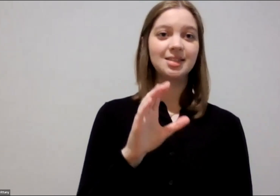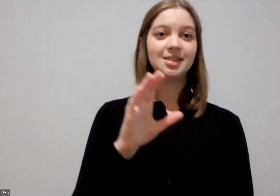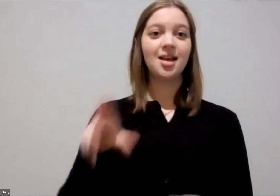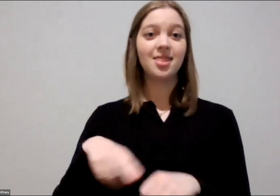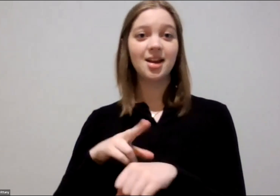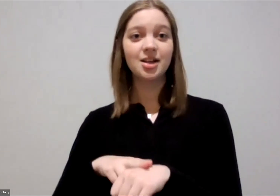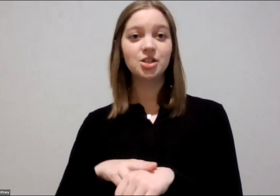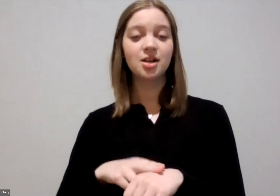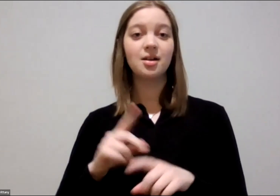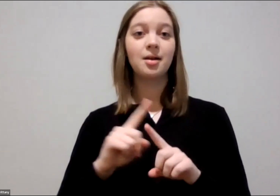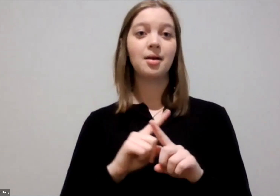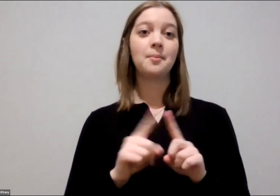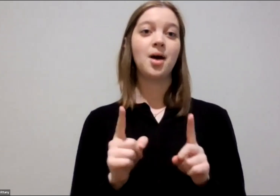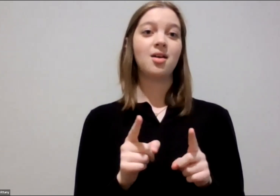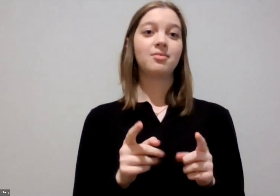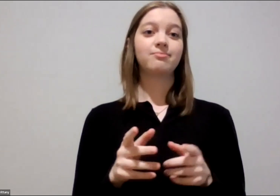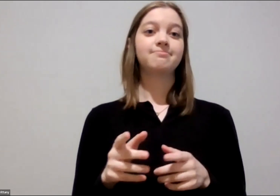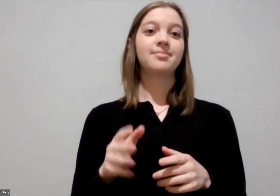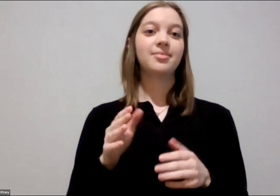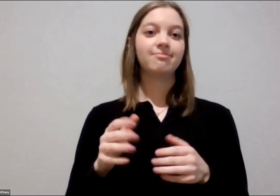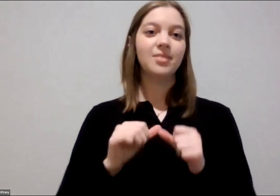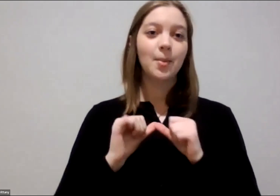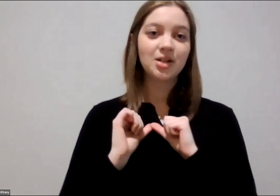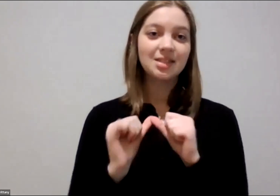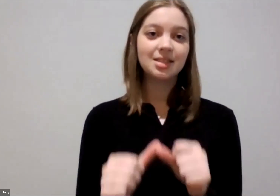On the nation, but because of their grit their persistency.